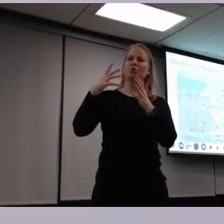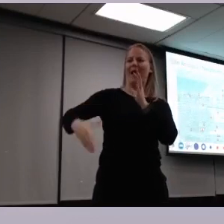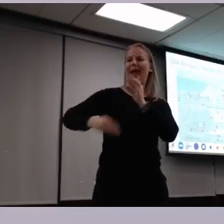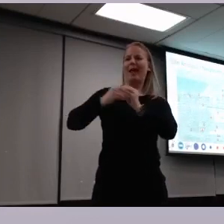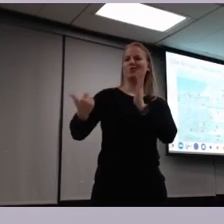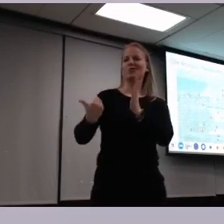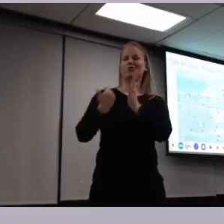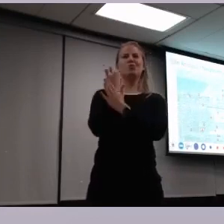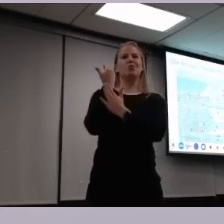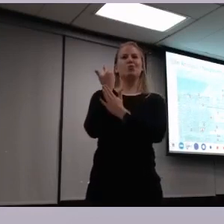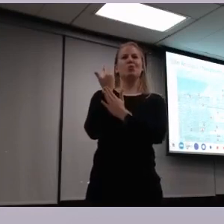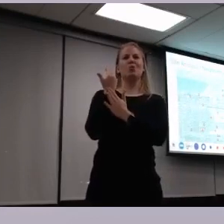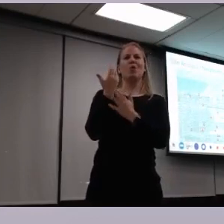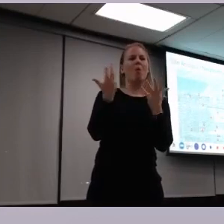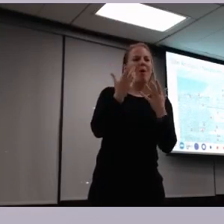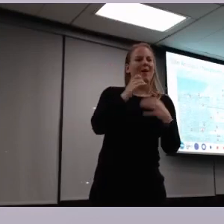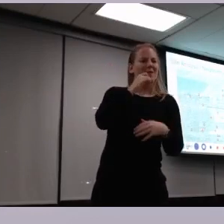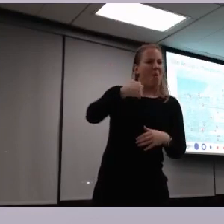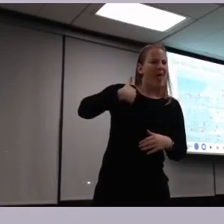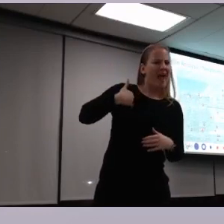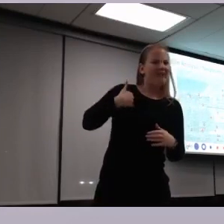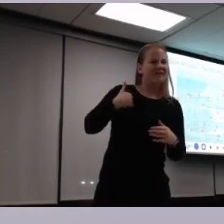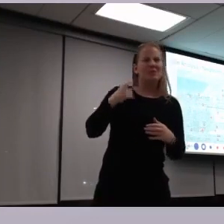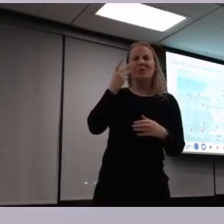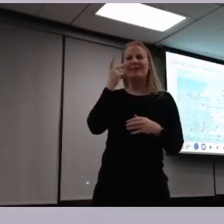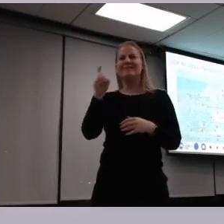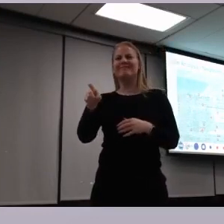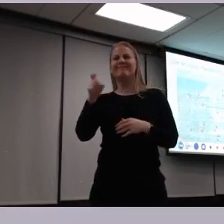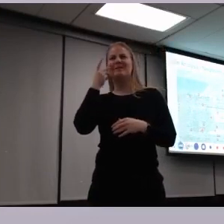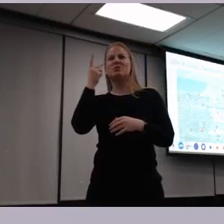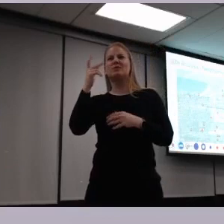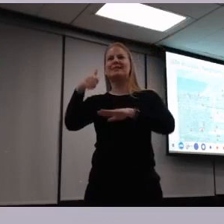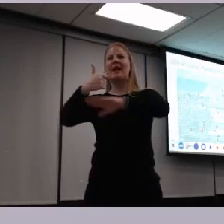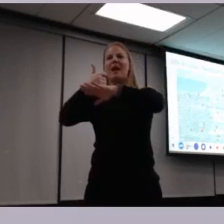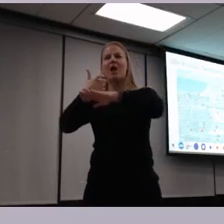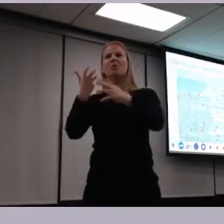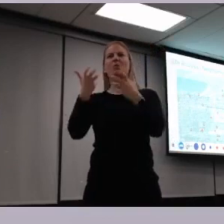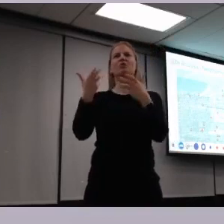really becomes a space that is well-loved, maintained and cared for.